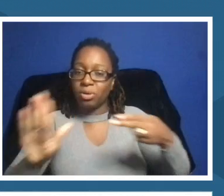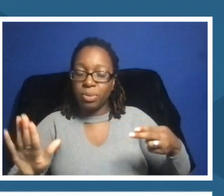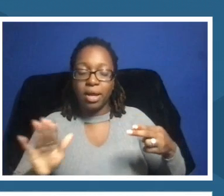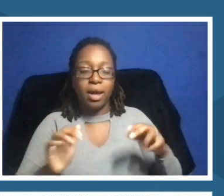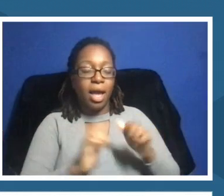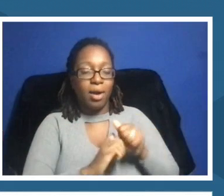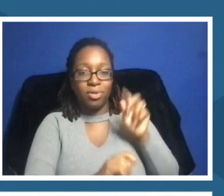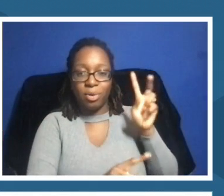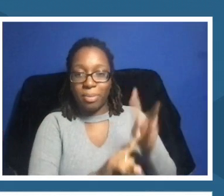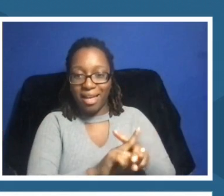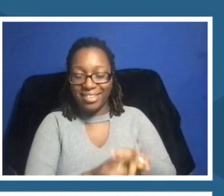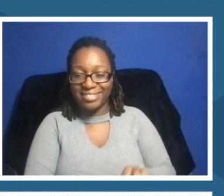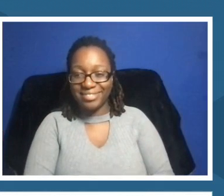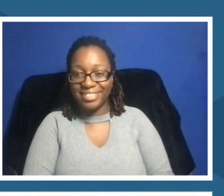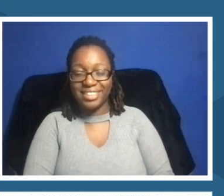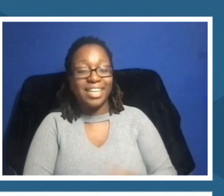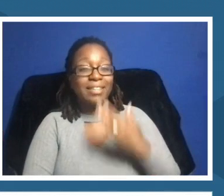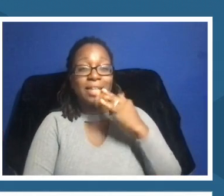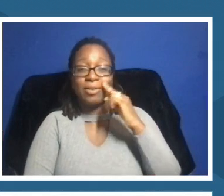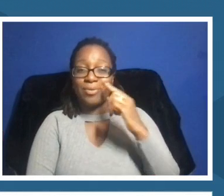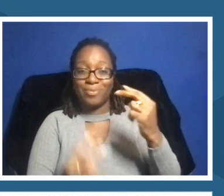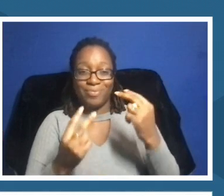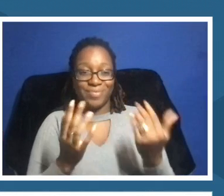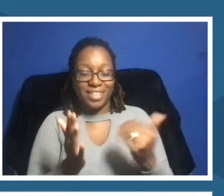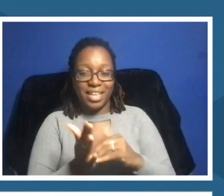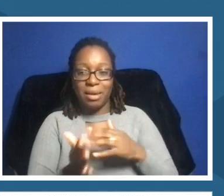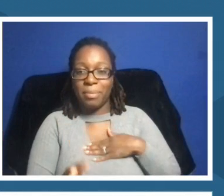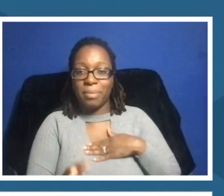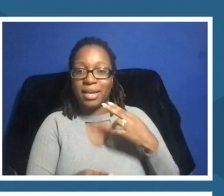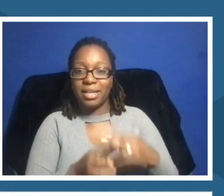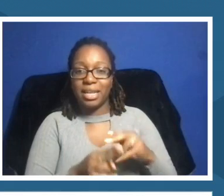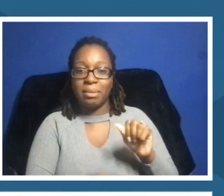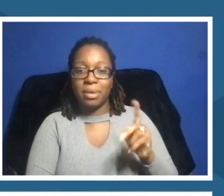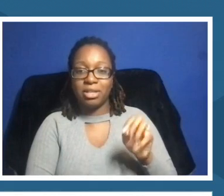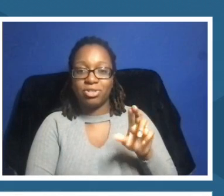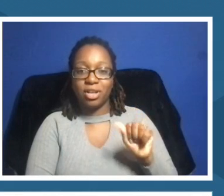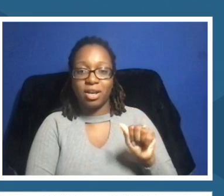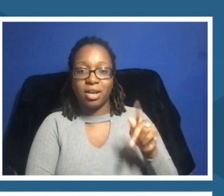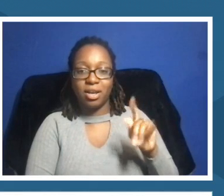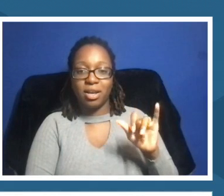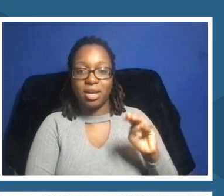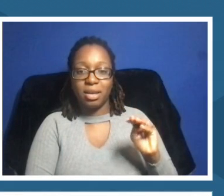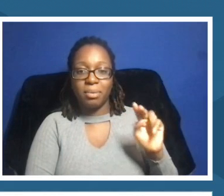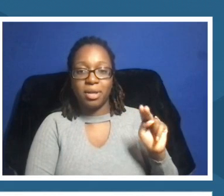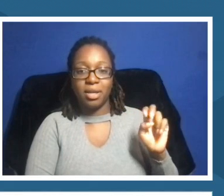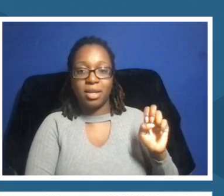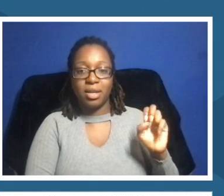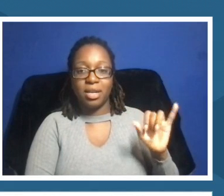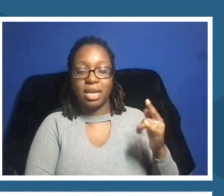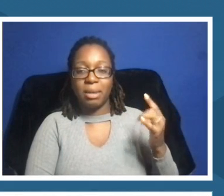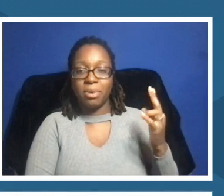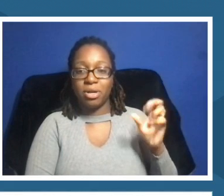thank you all so much for joining us again my name is andrea kim nabers